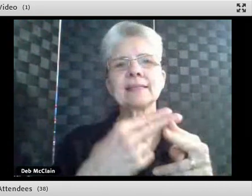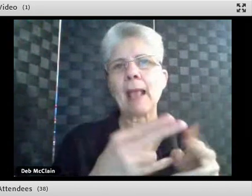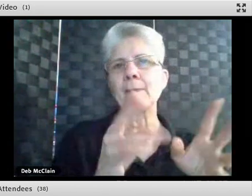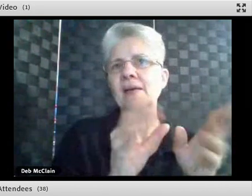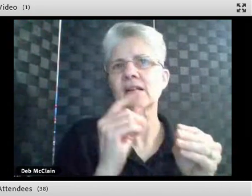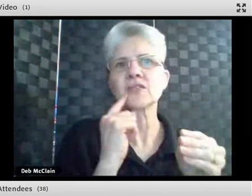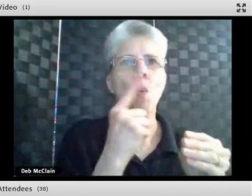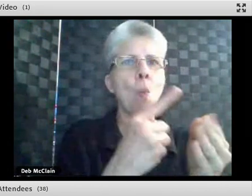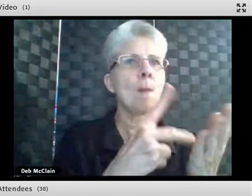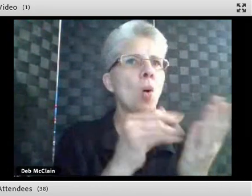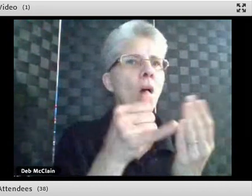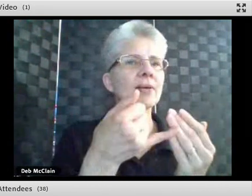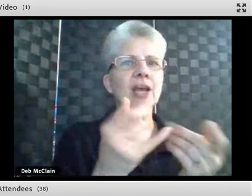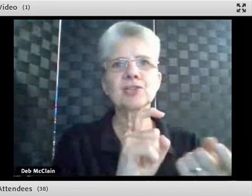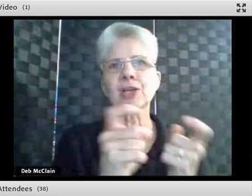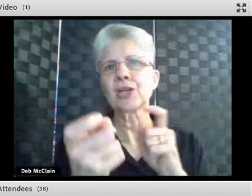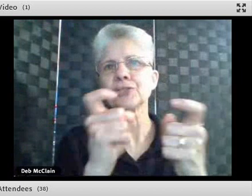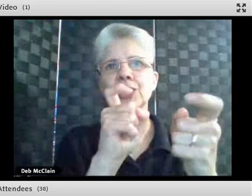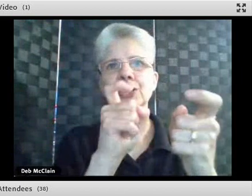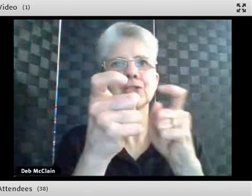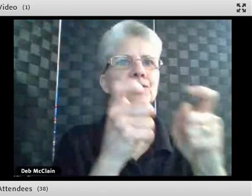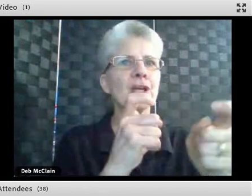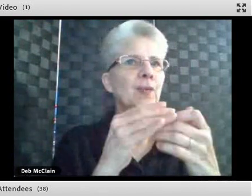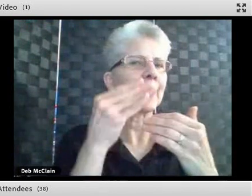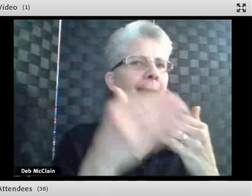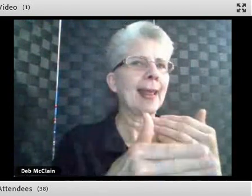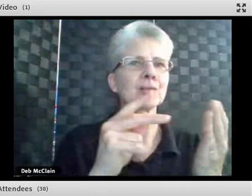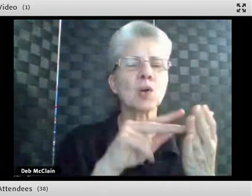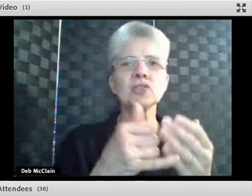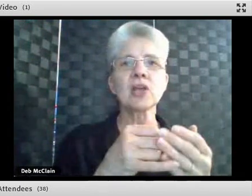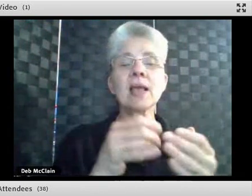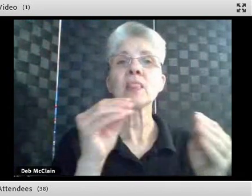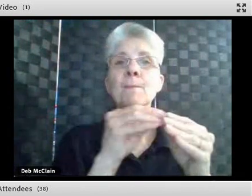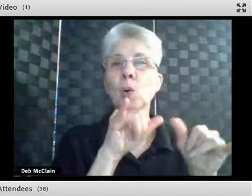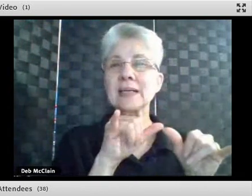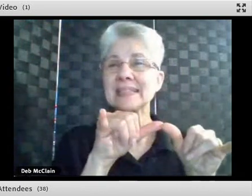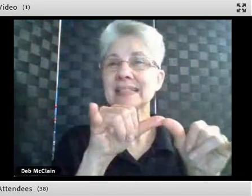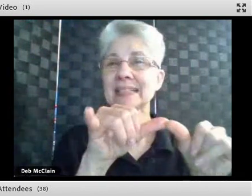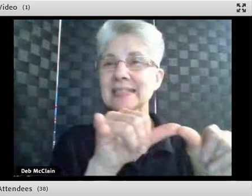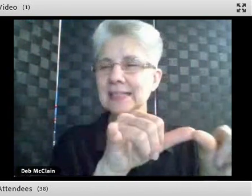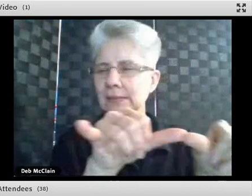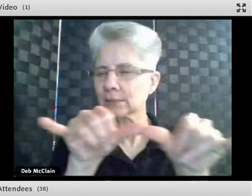for one project and then change it for the next. The more consistent you are, the easier you're actually going to know